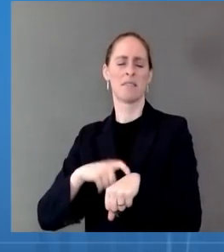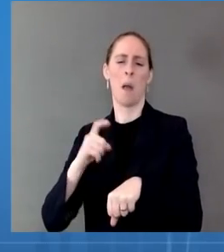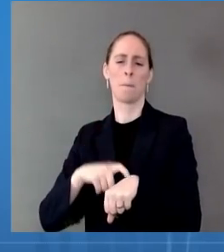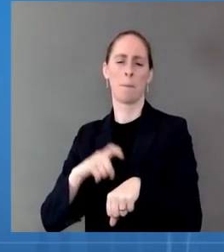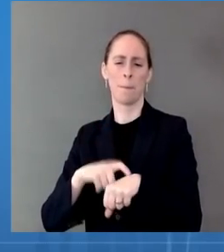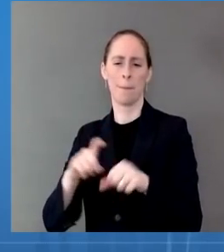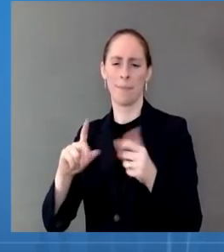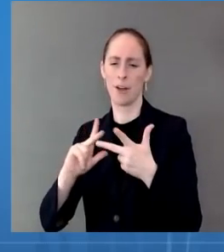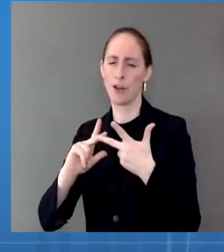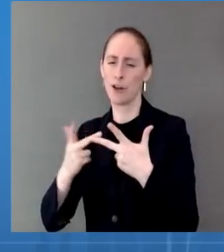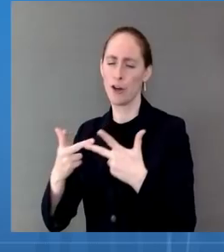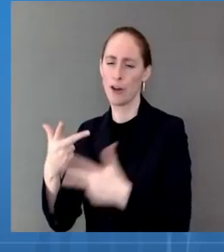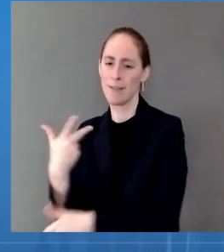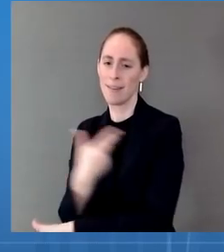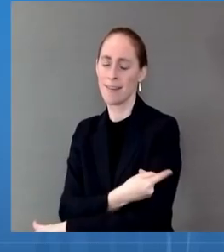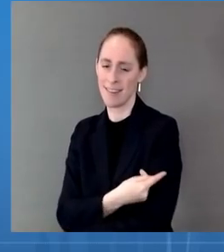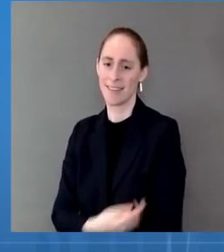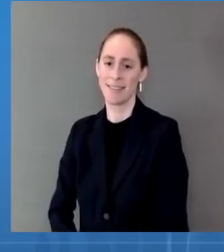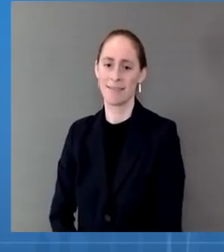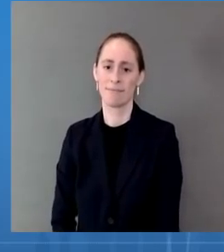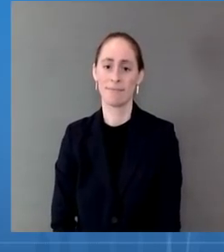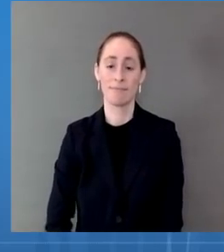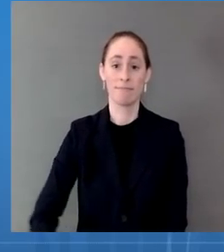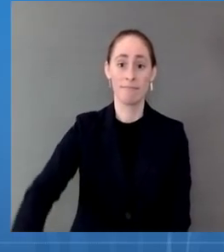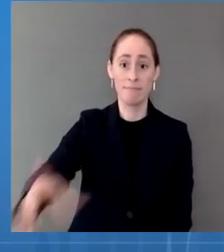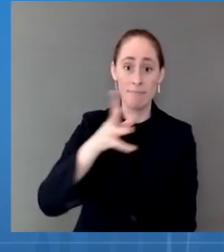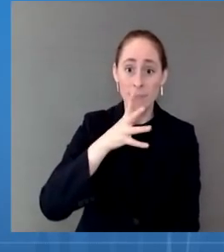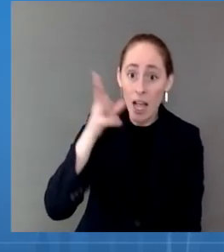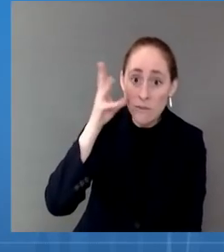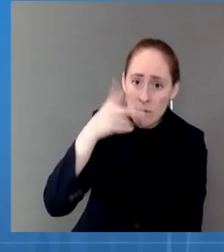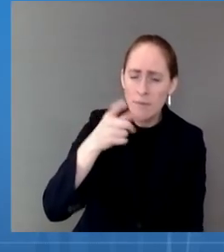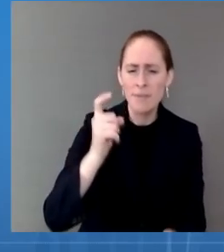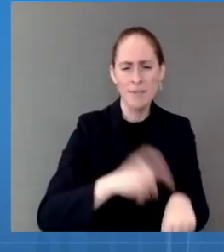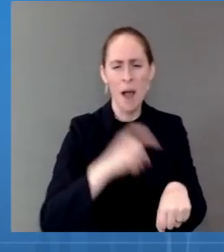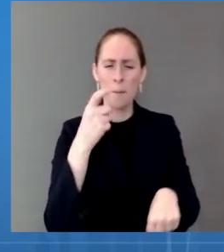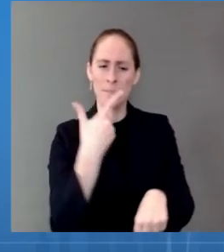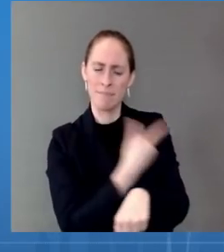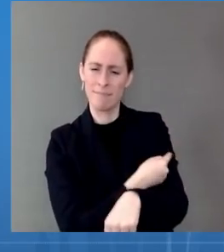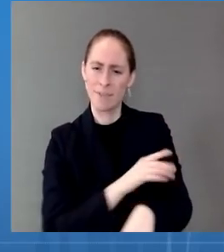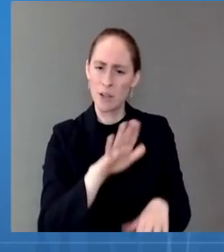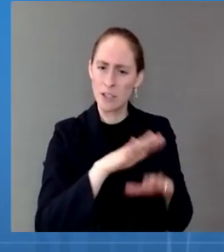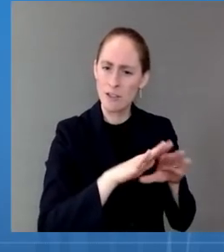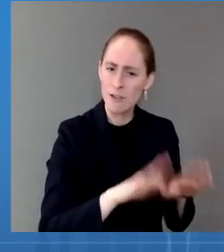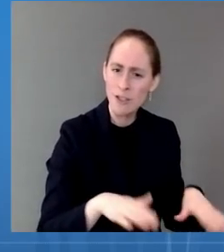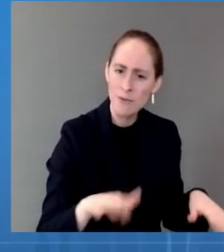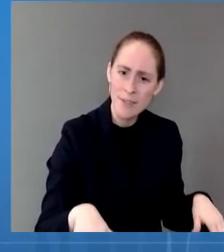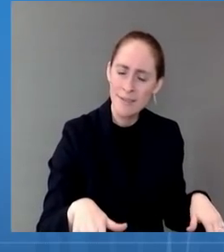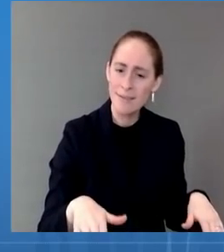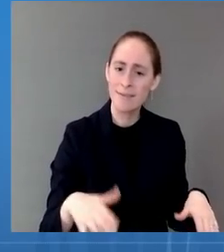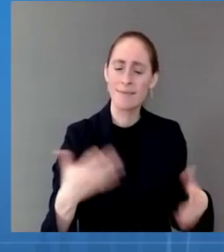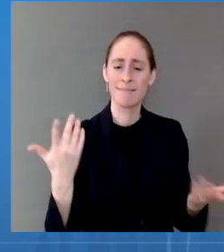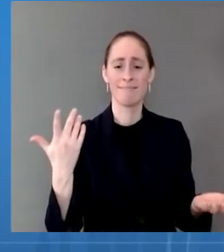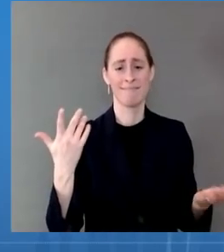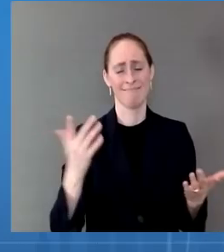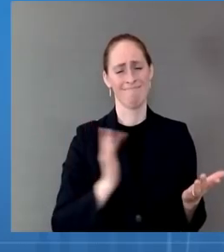It's safe and effective. Free and easy. And we'll help keep you, your loved ones and your community safe this winter.